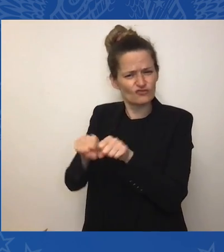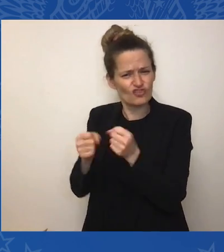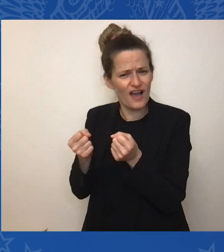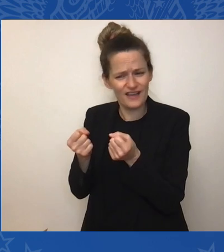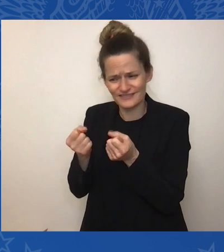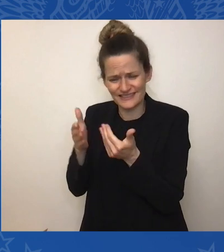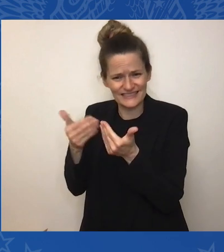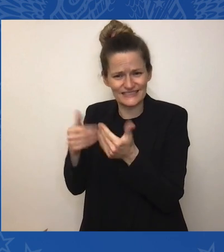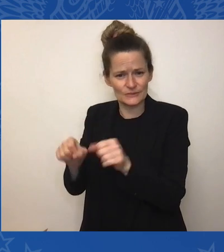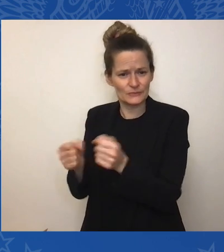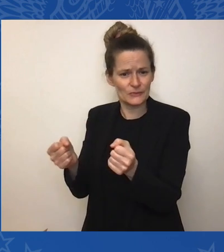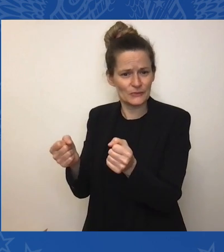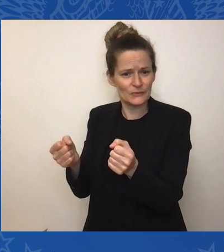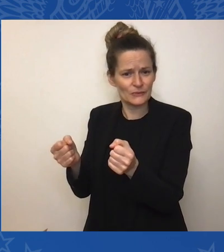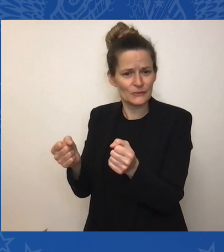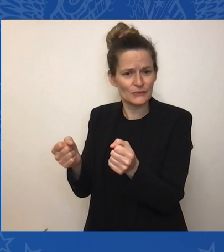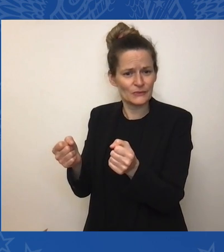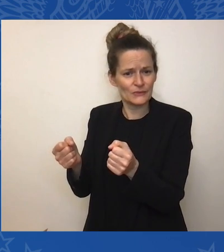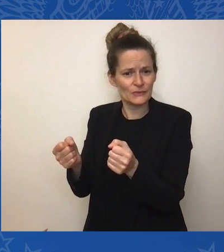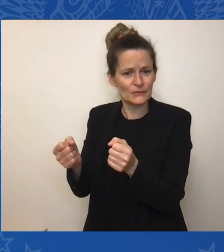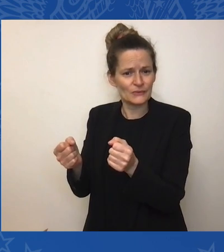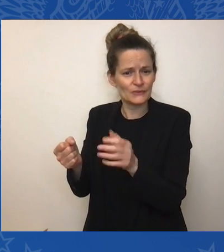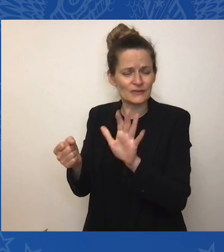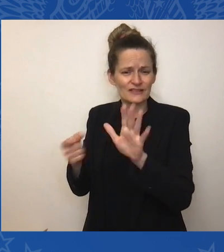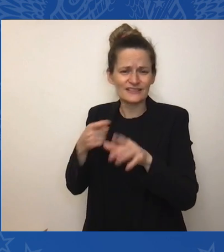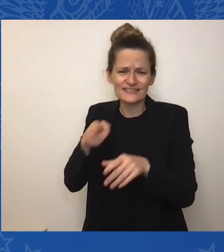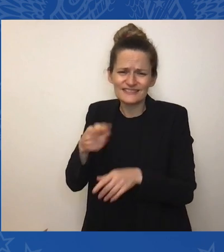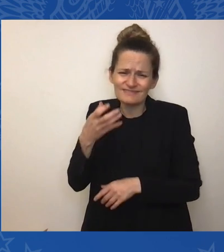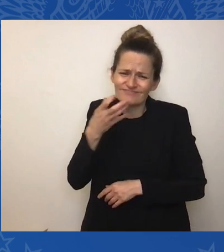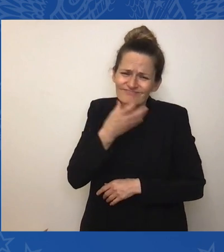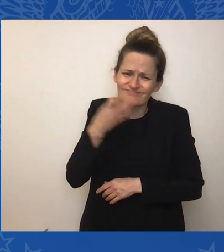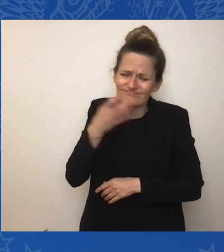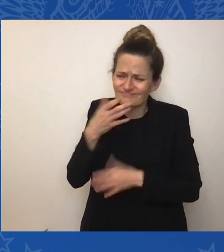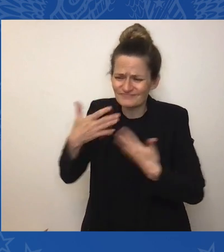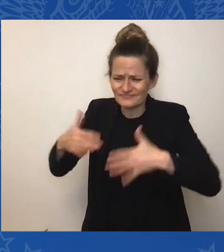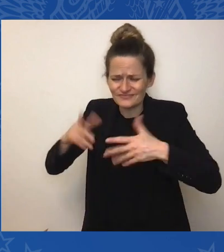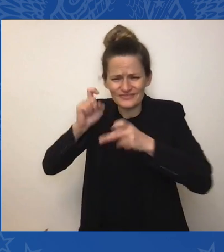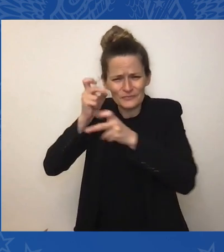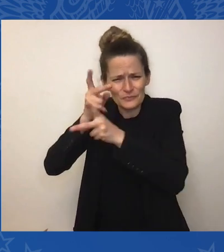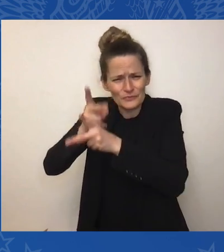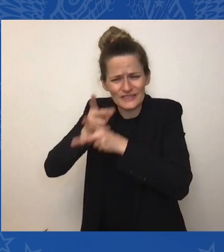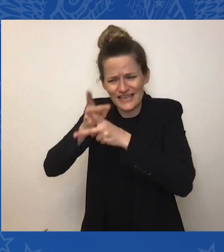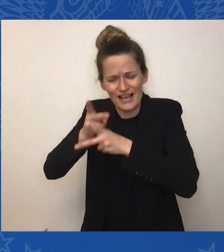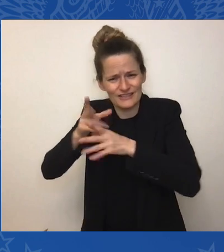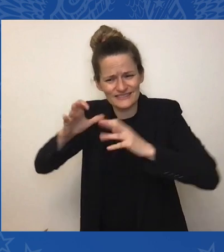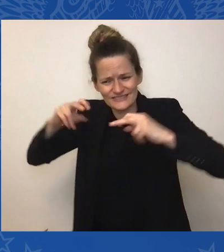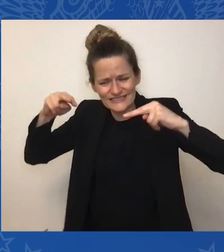Truth is truth. Lies are lies. And the truth is: